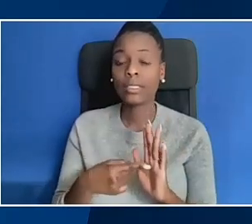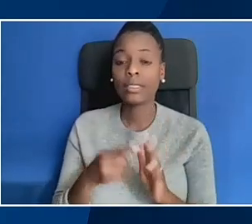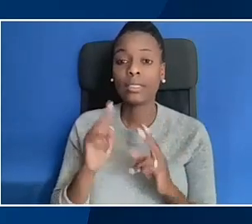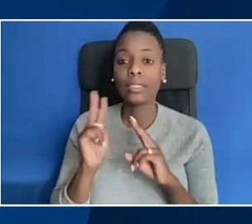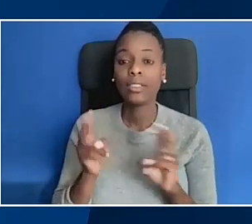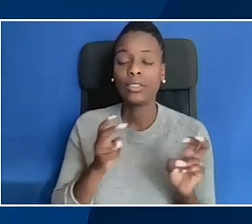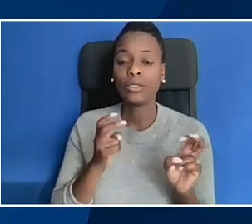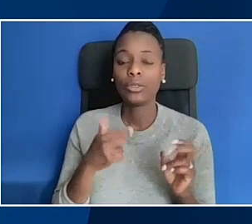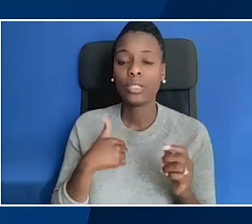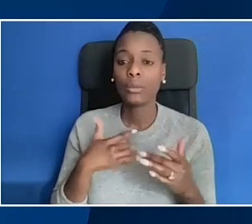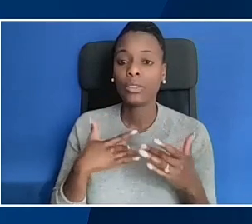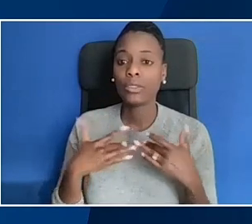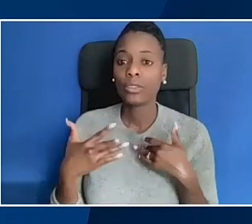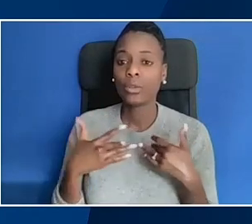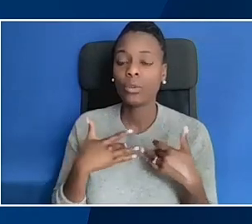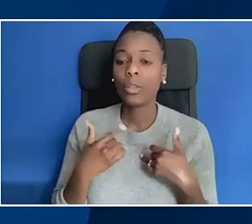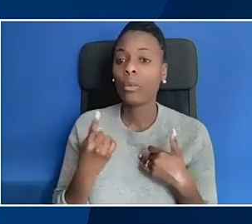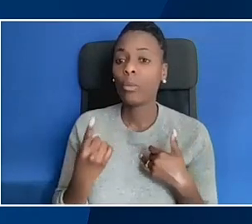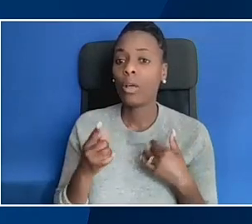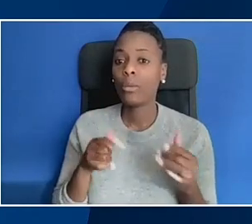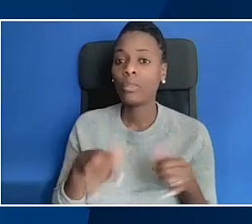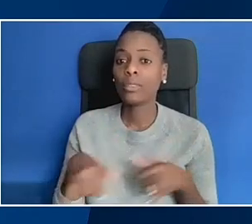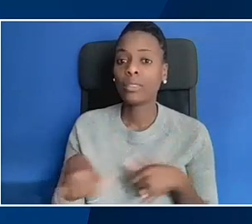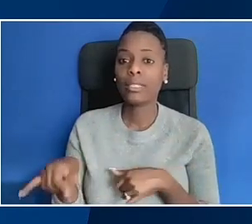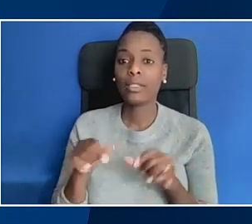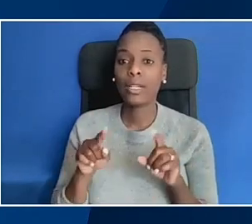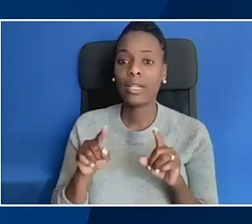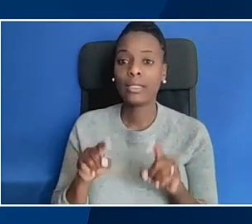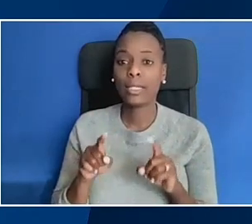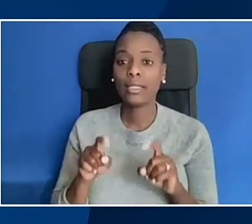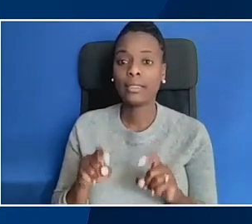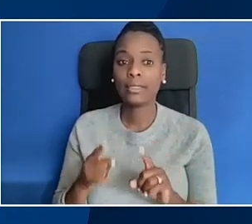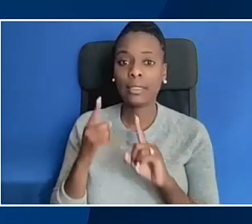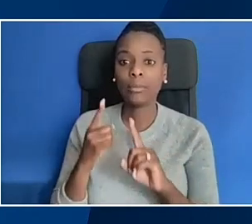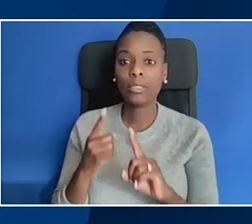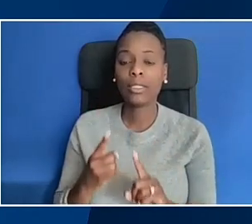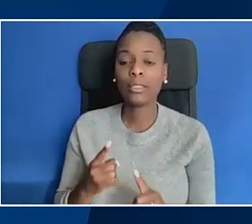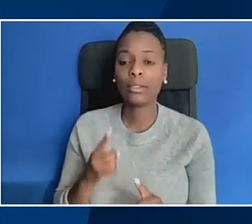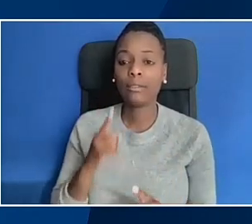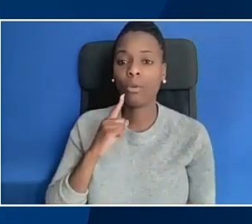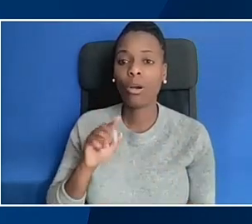standardized testing objective for Upward Bound. And the second item was regarding